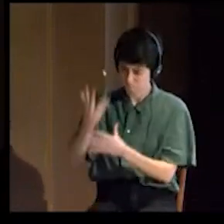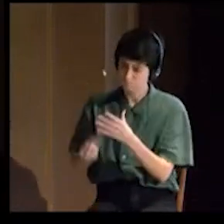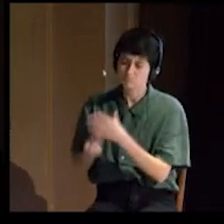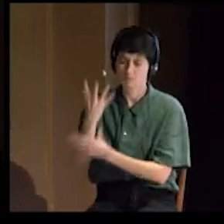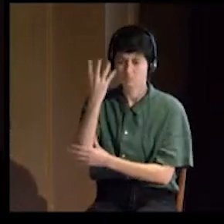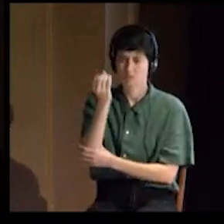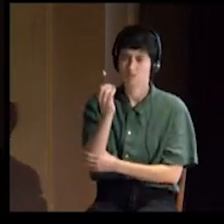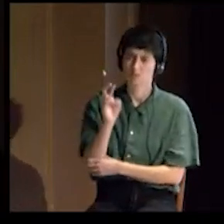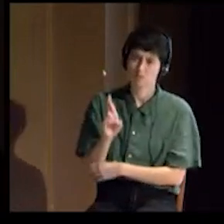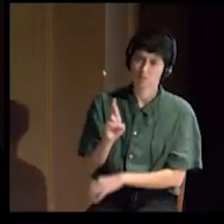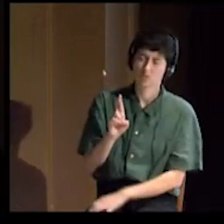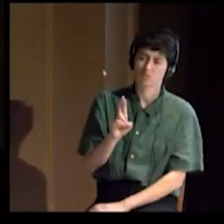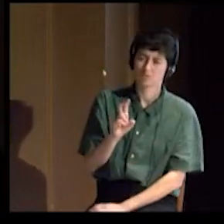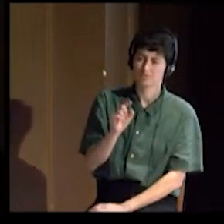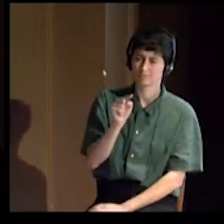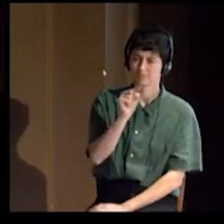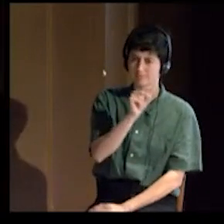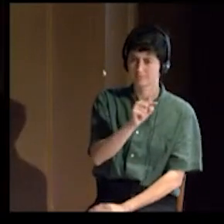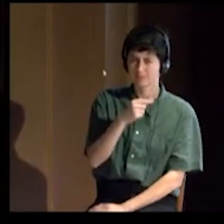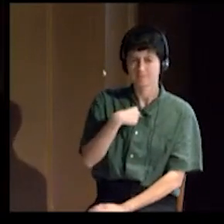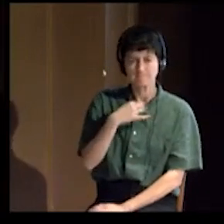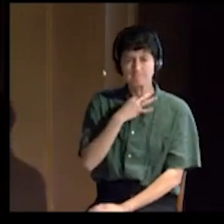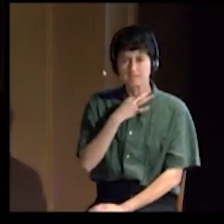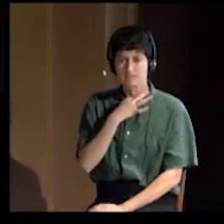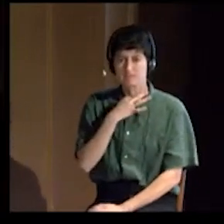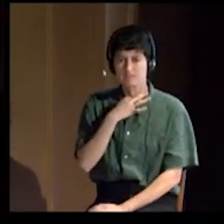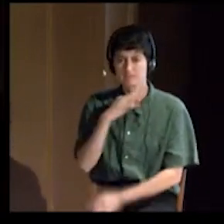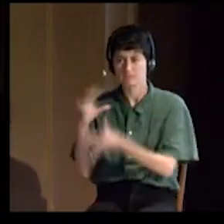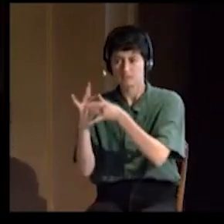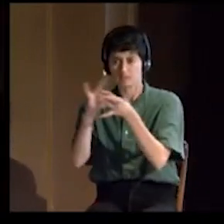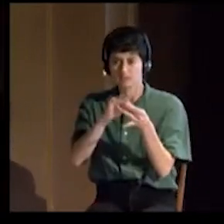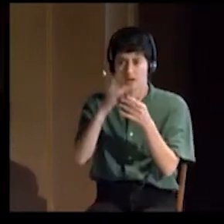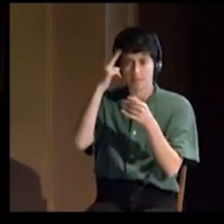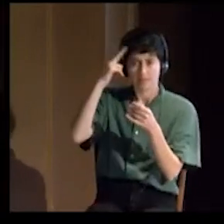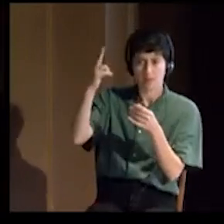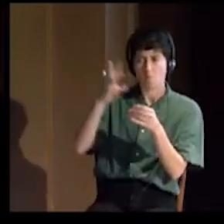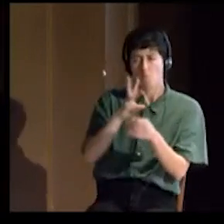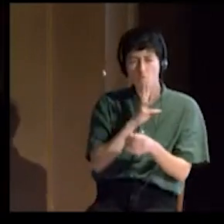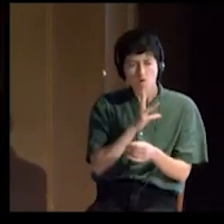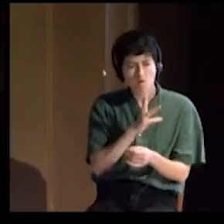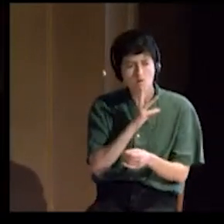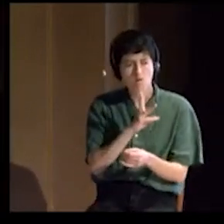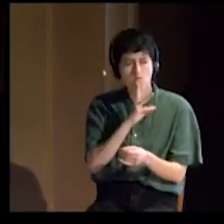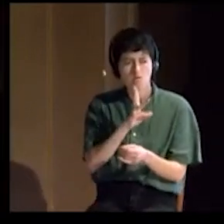to the hypothesis about water and about their decompression path